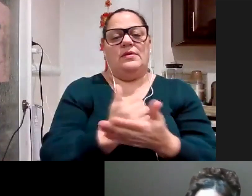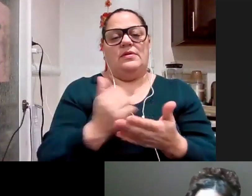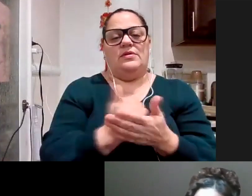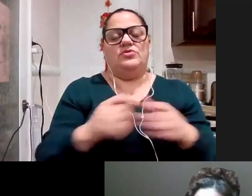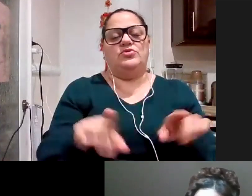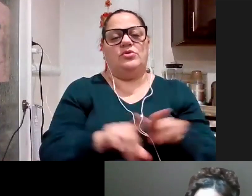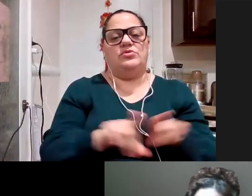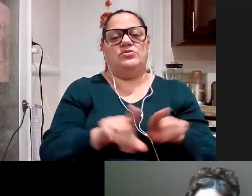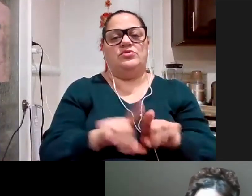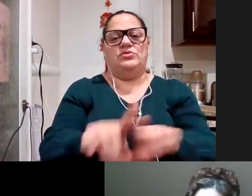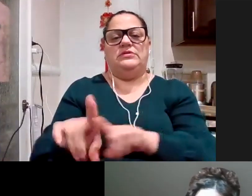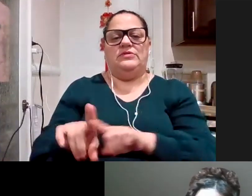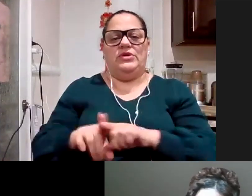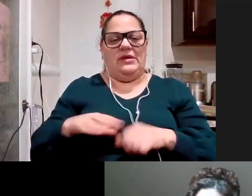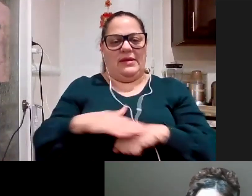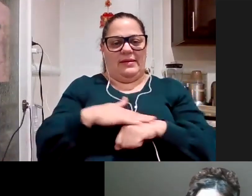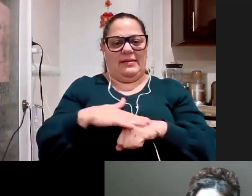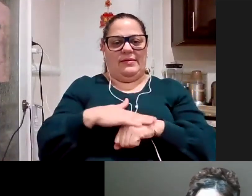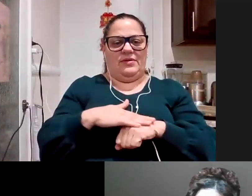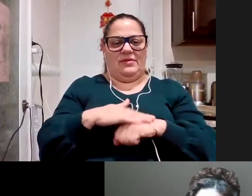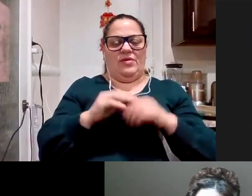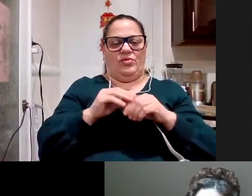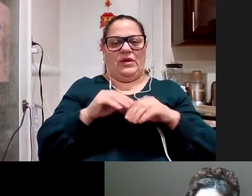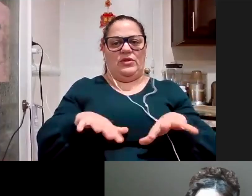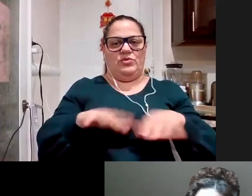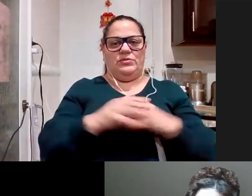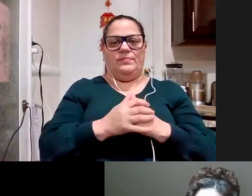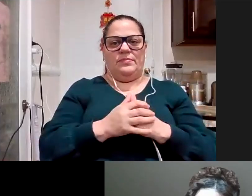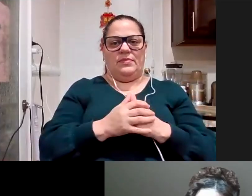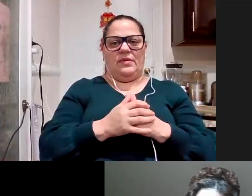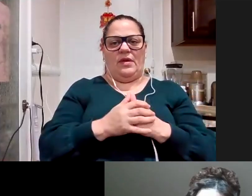are collections all over and how do we not lose them? So, I'm looking forward to that discussion,